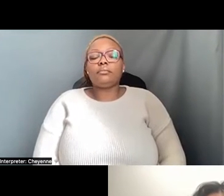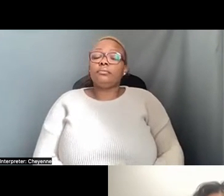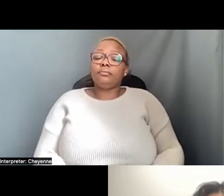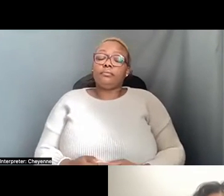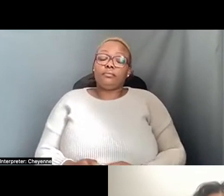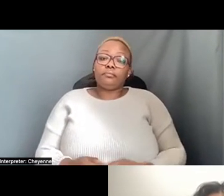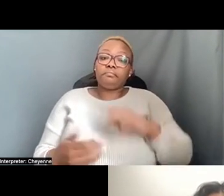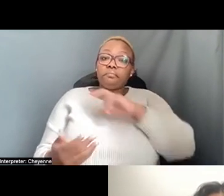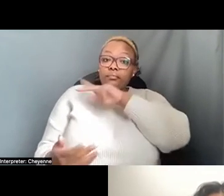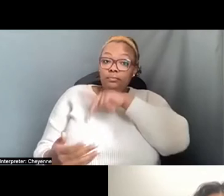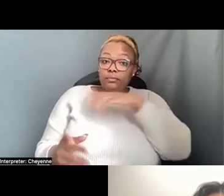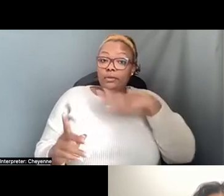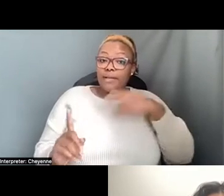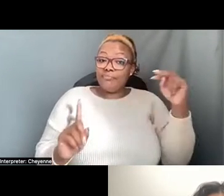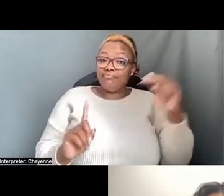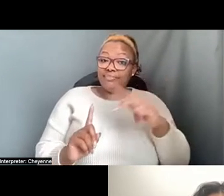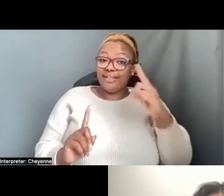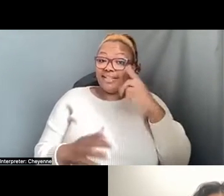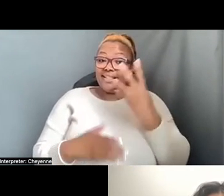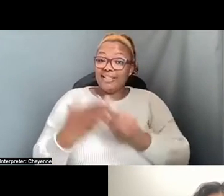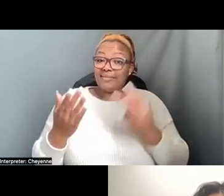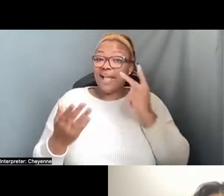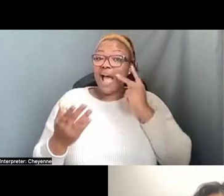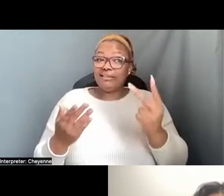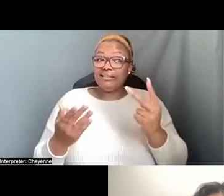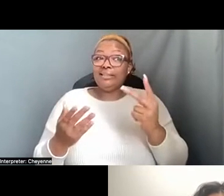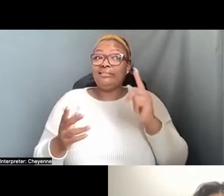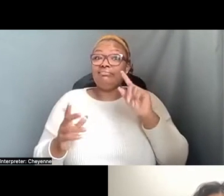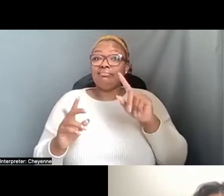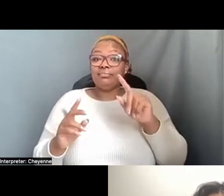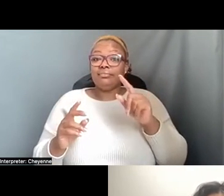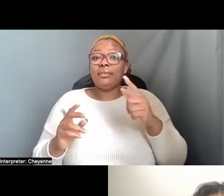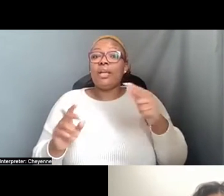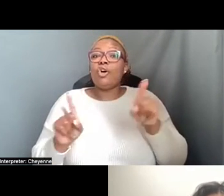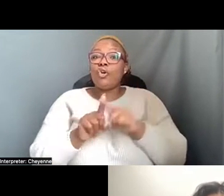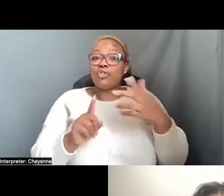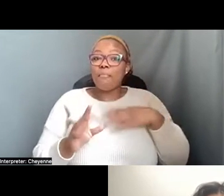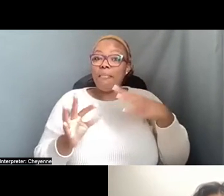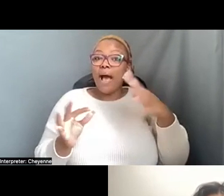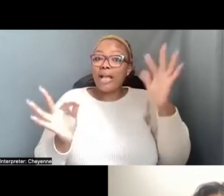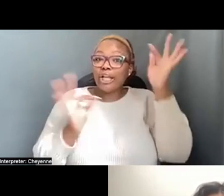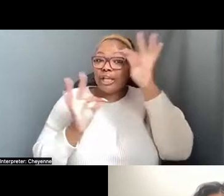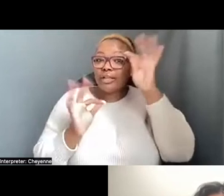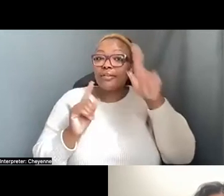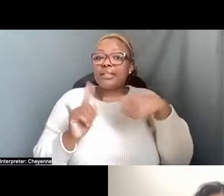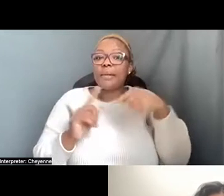And it's also a gap that I have discovered, also my own ignorance just in this discourse in the